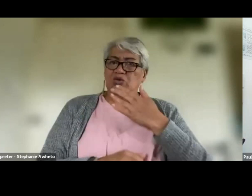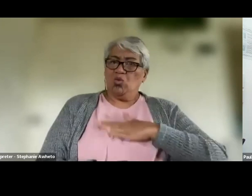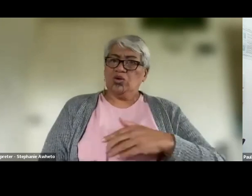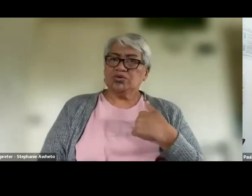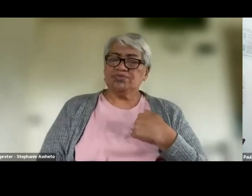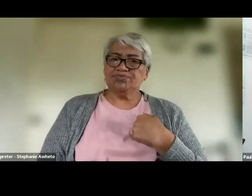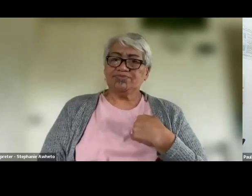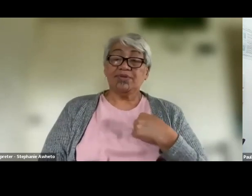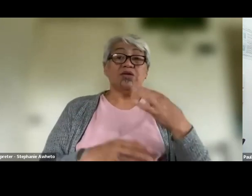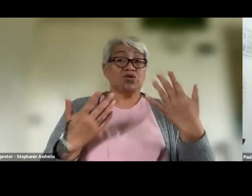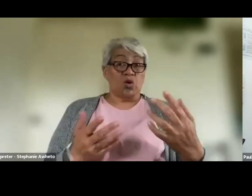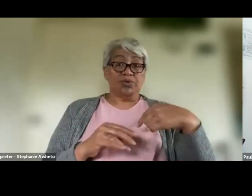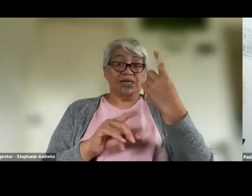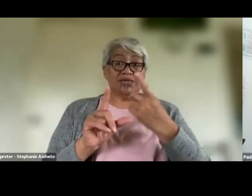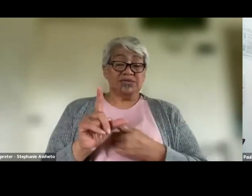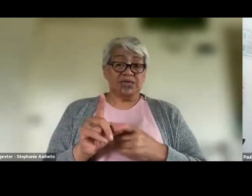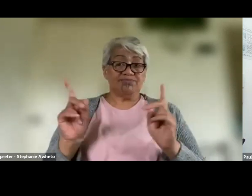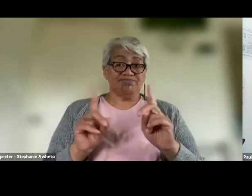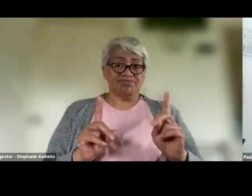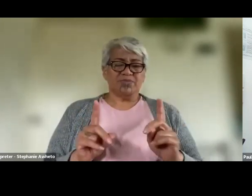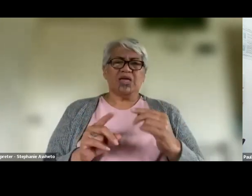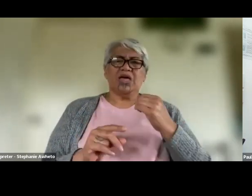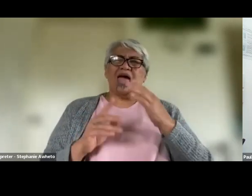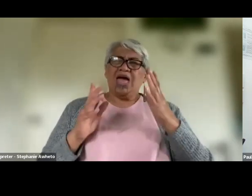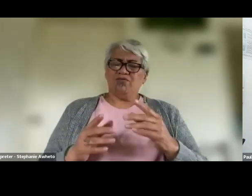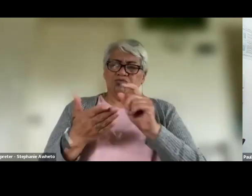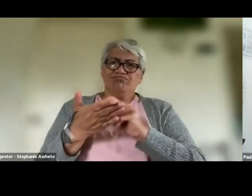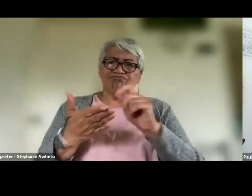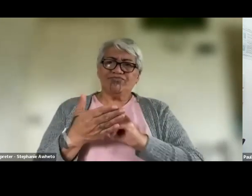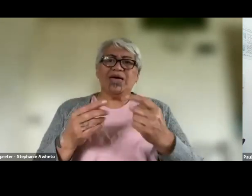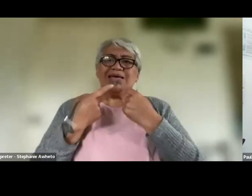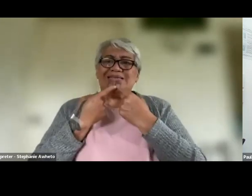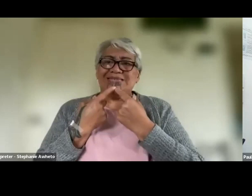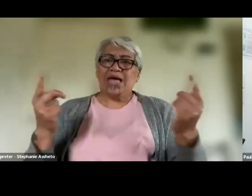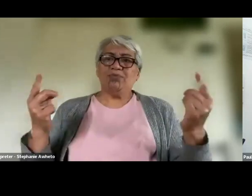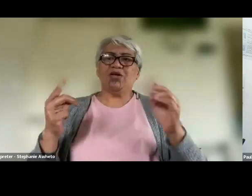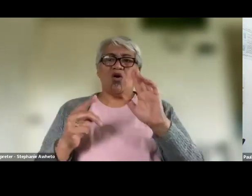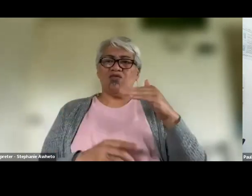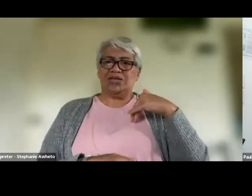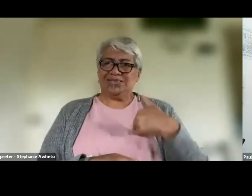Next year, we have to build our statement of intent. This is basically a detailed strategy